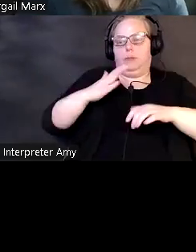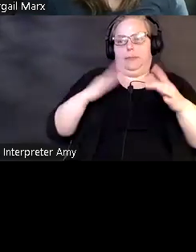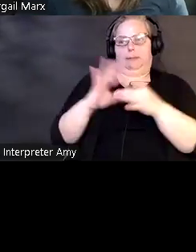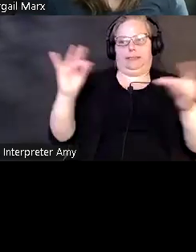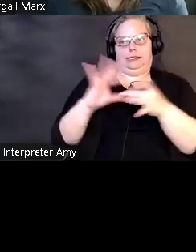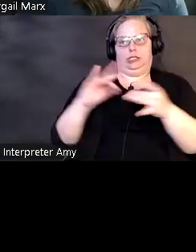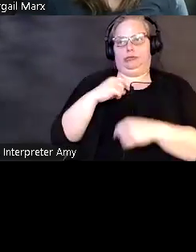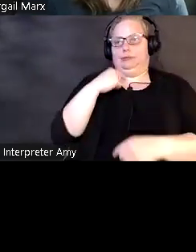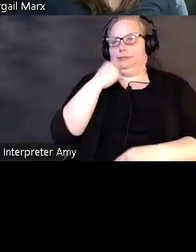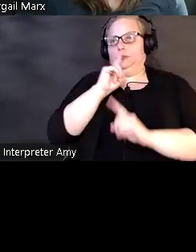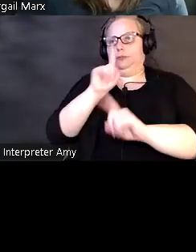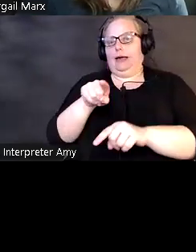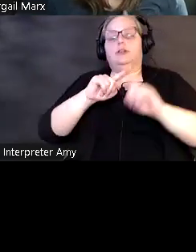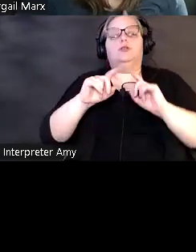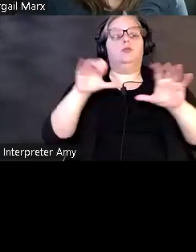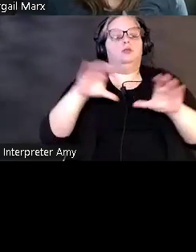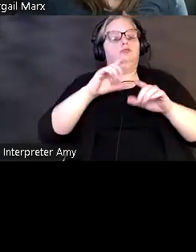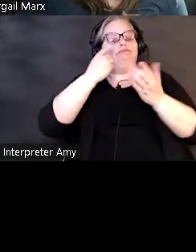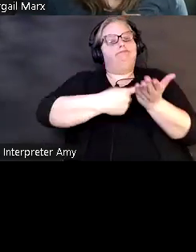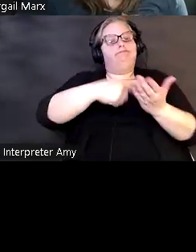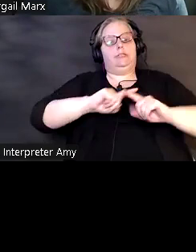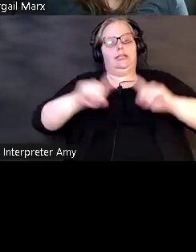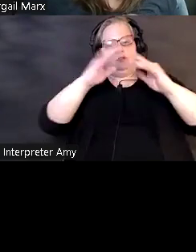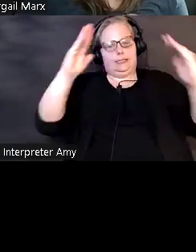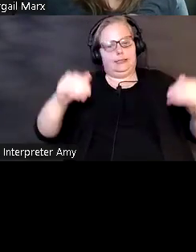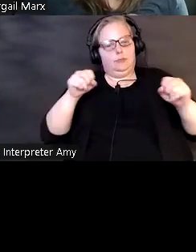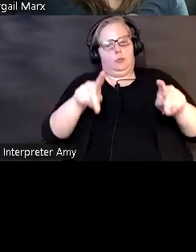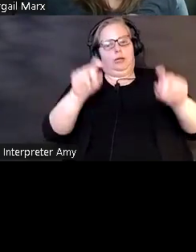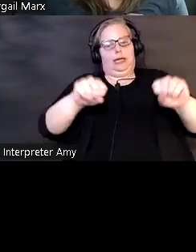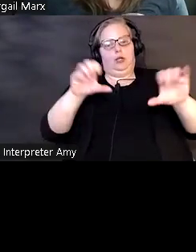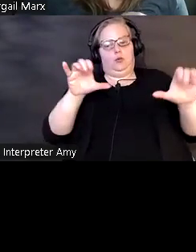So we were talking about different systems that allow to do that, and Jennifer posted